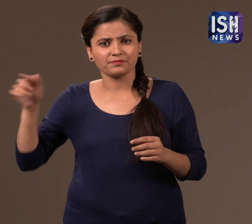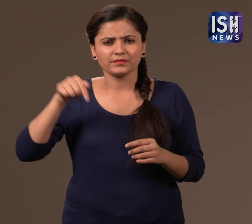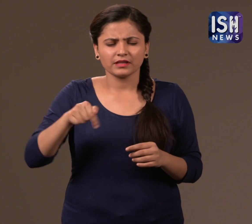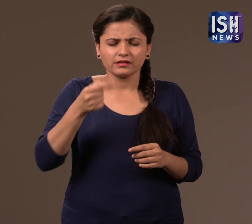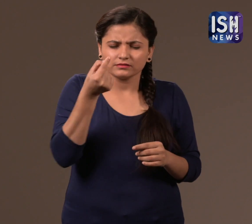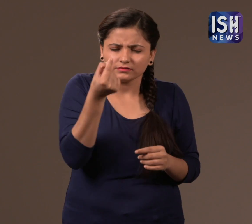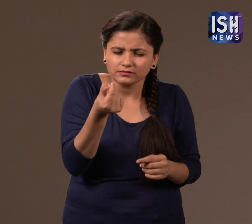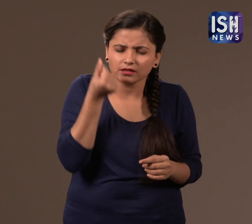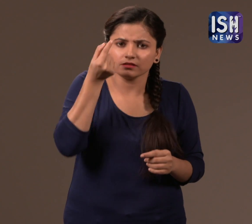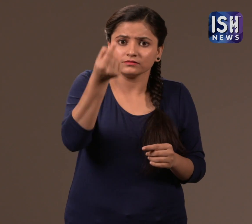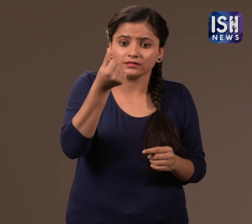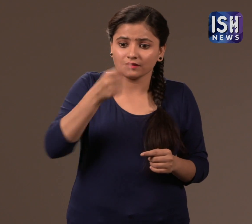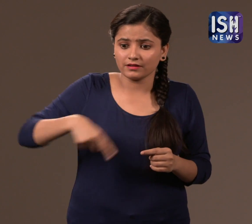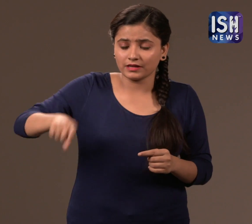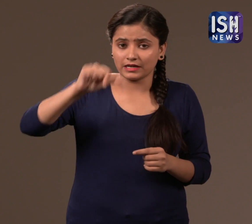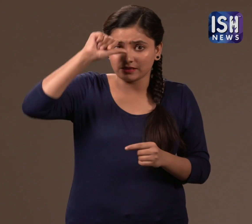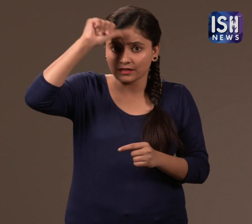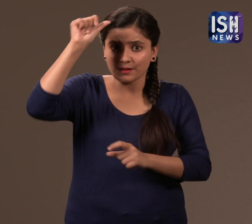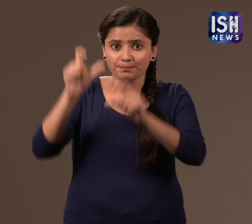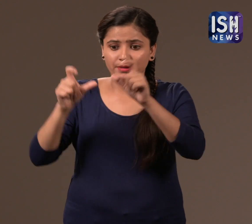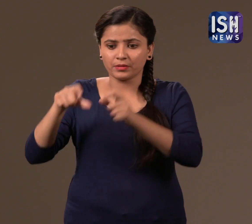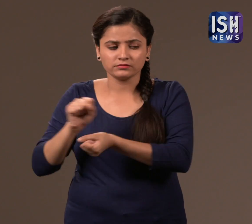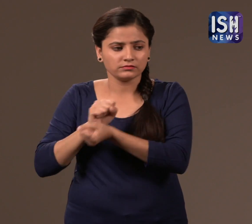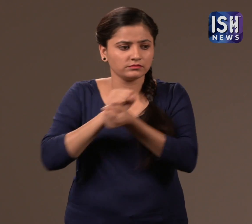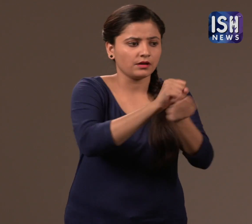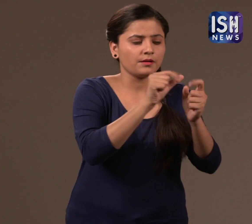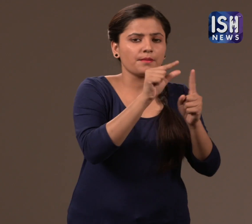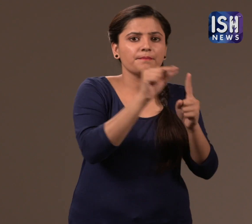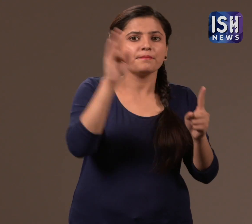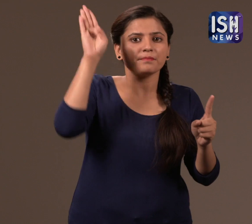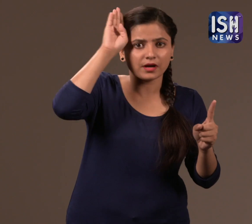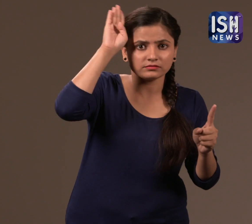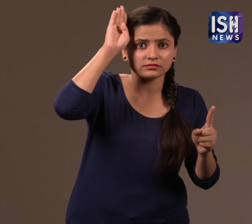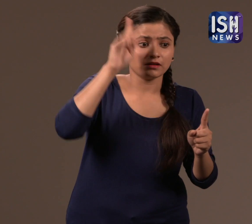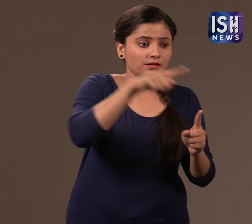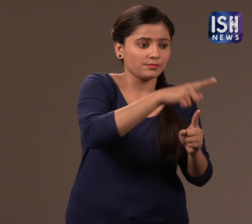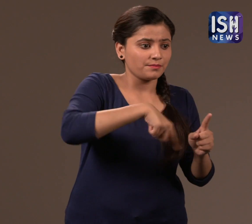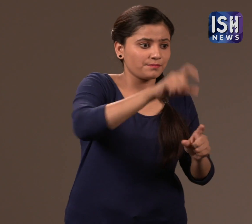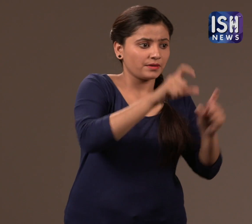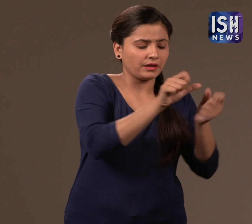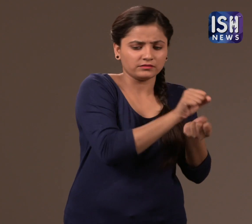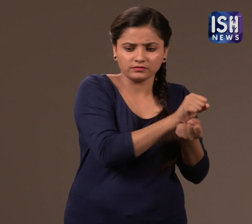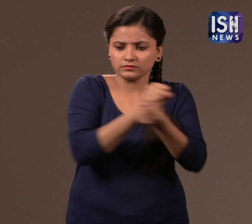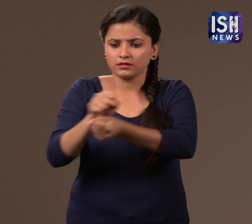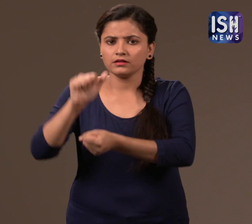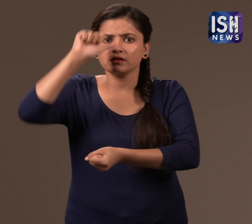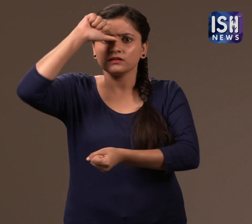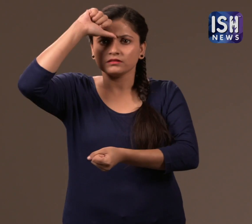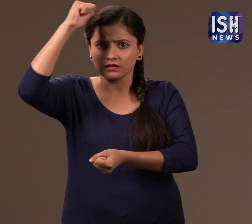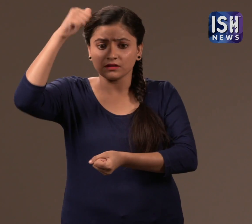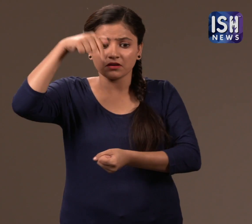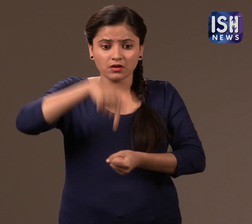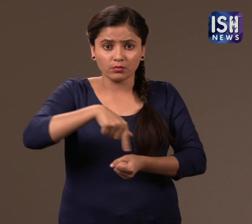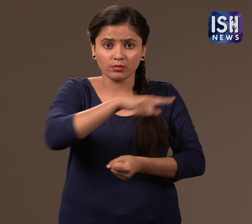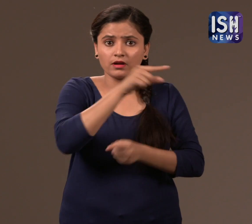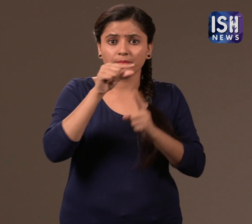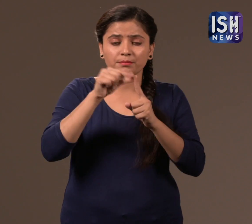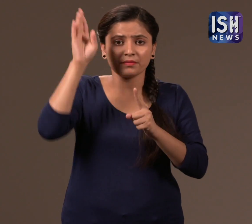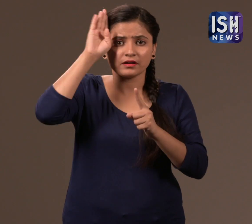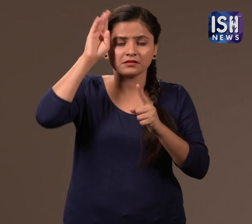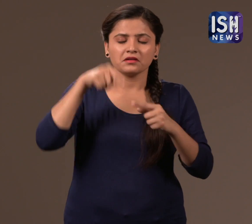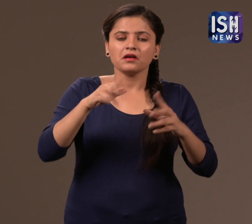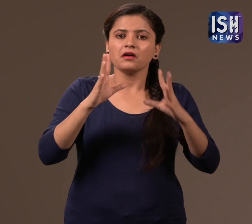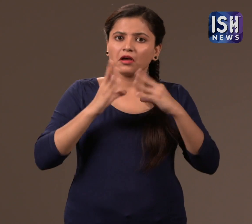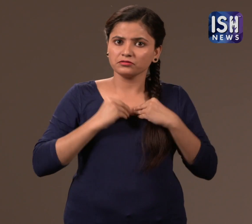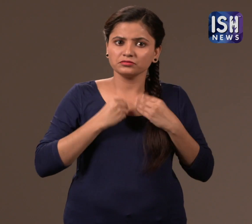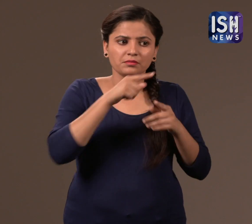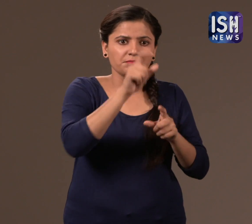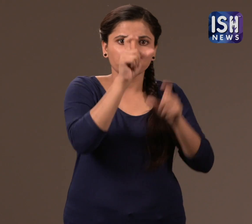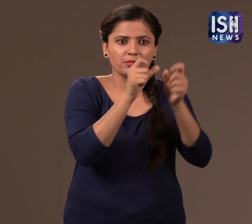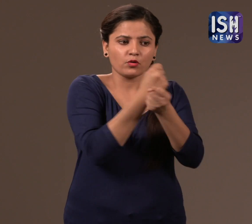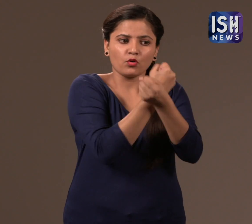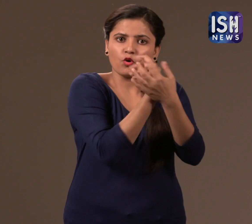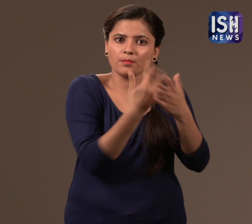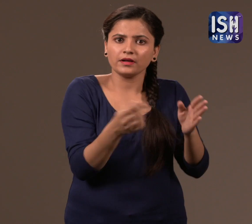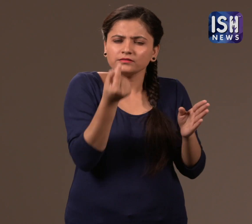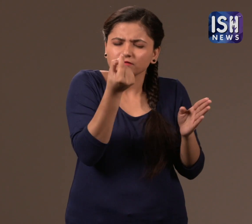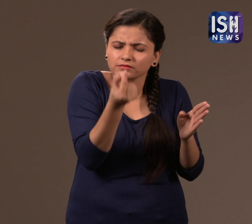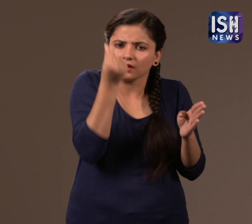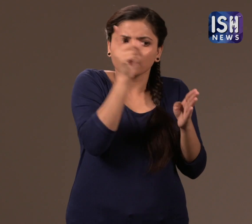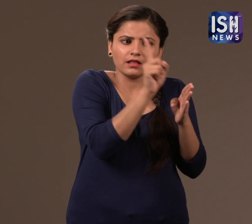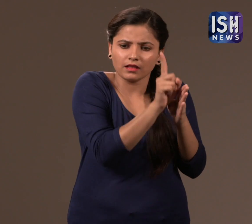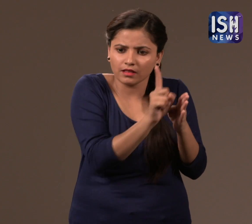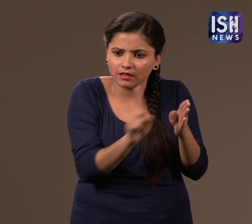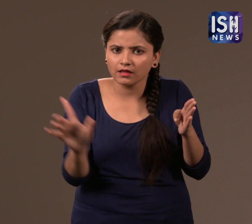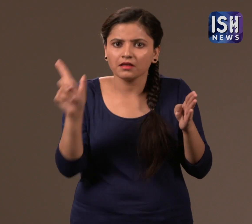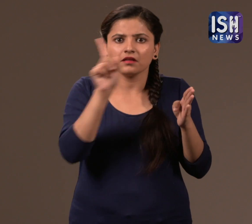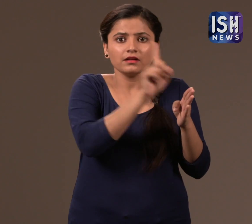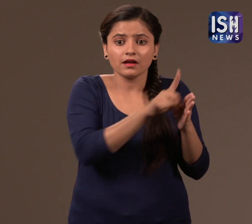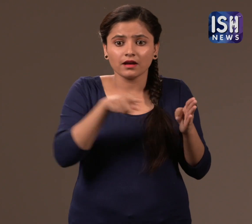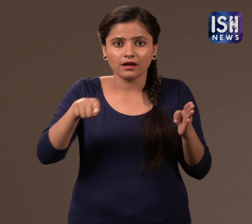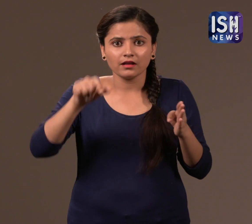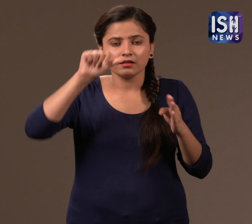It is very rare that prisoners in both countries are allowed to return to their homes.